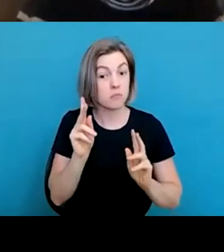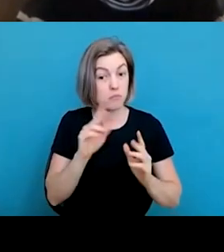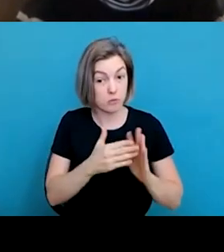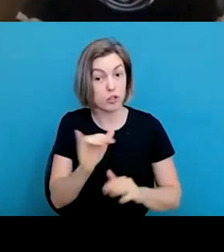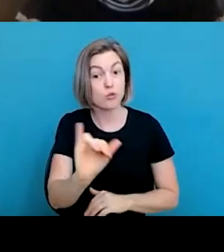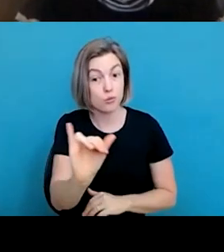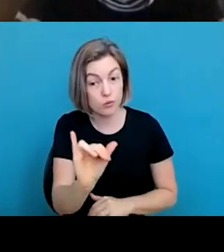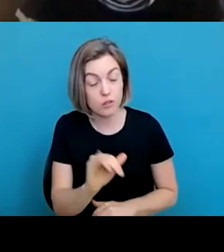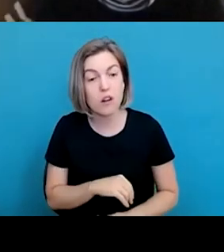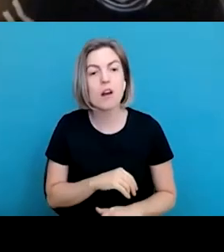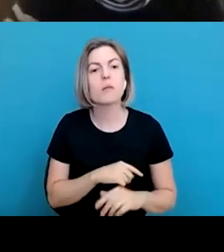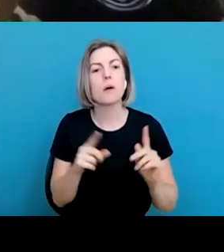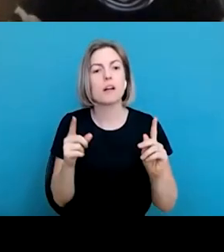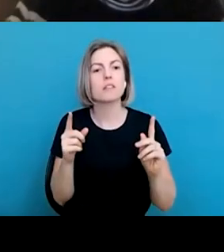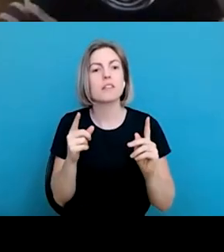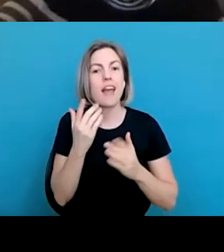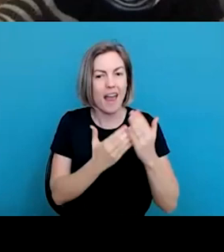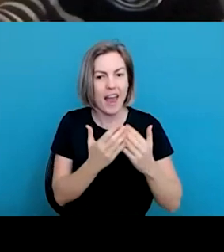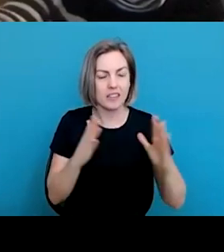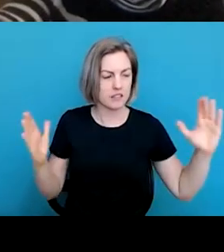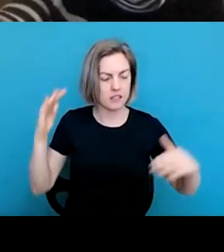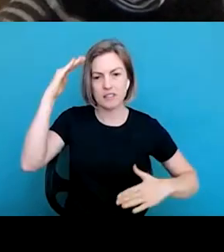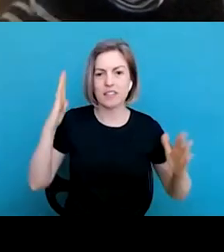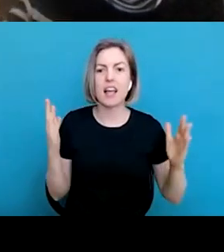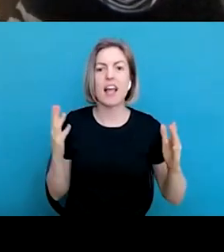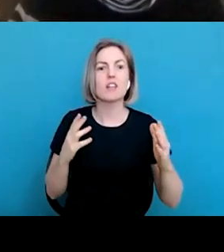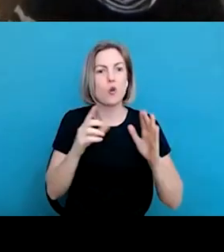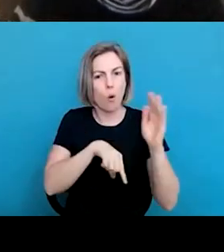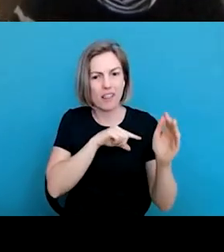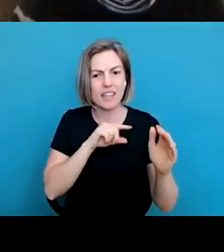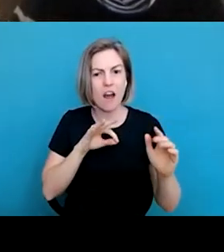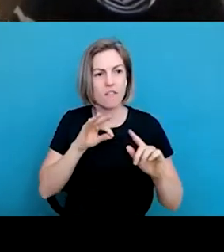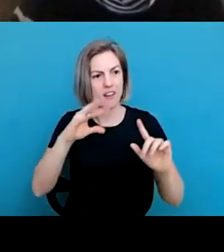But the extent of hands and that quality of capture and gesture capture would be so useful